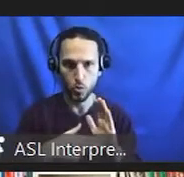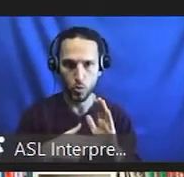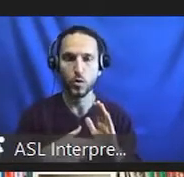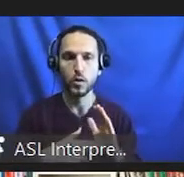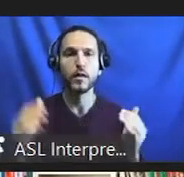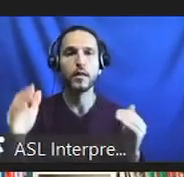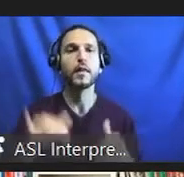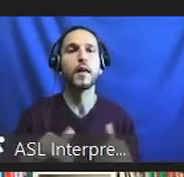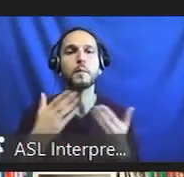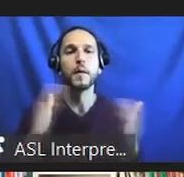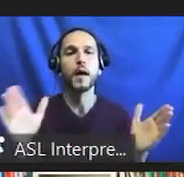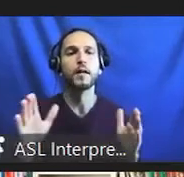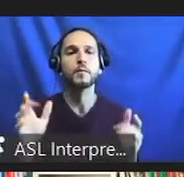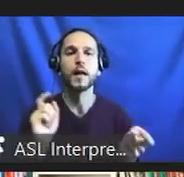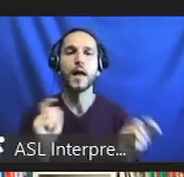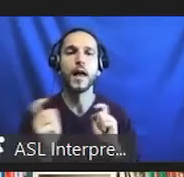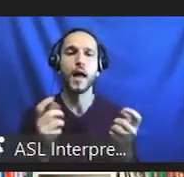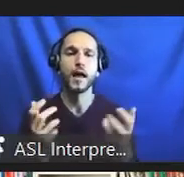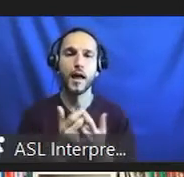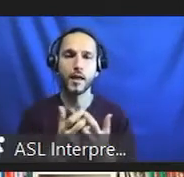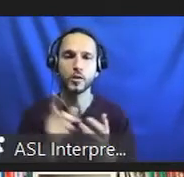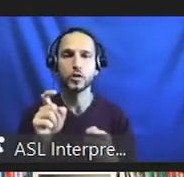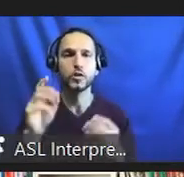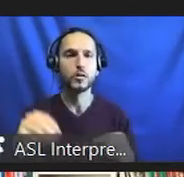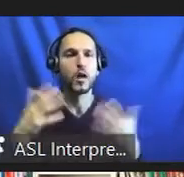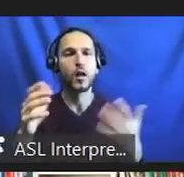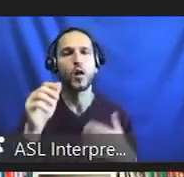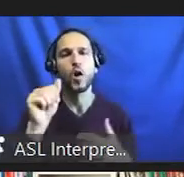the public accommodation shall furnish the auxiliary aids